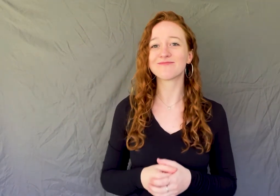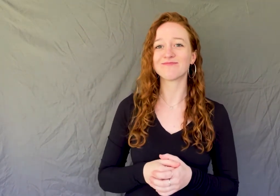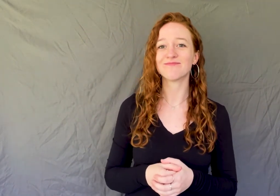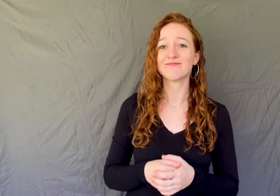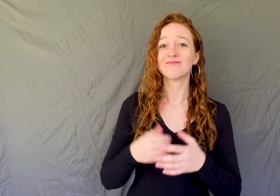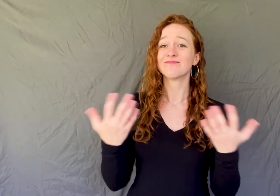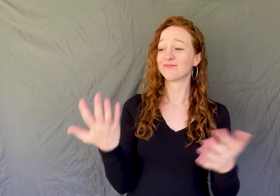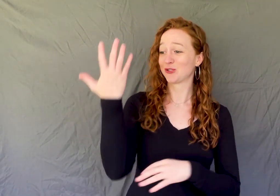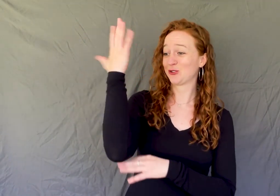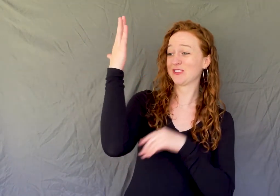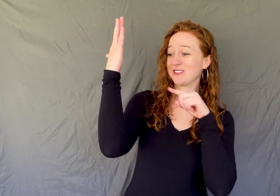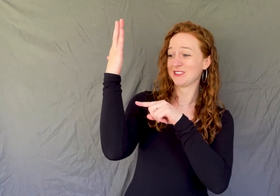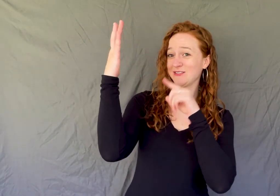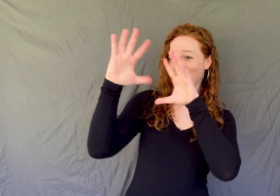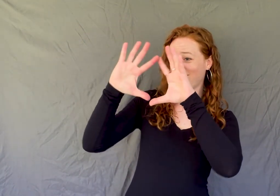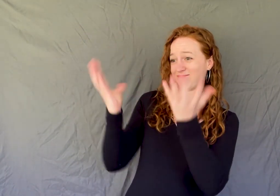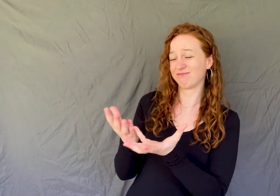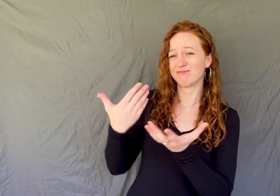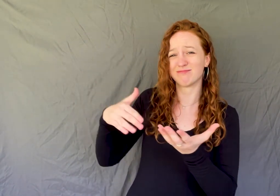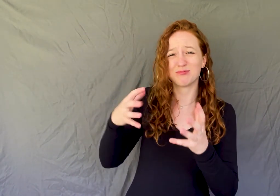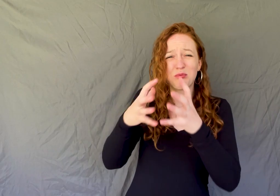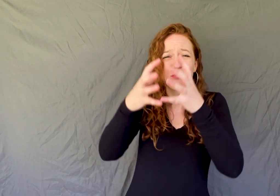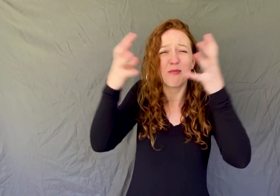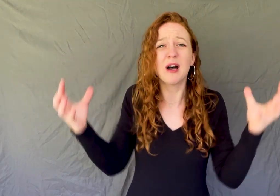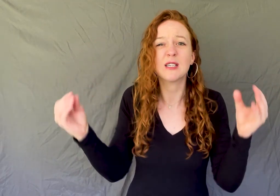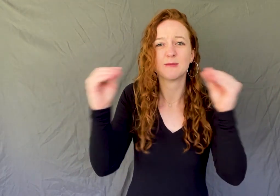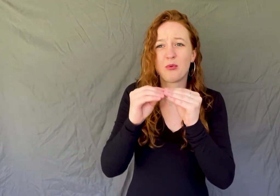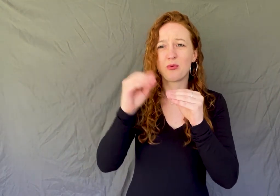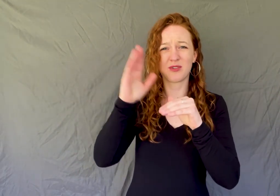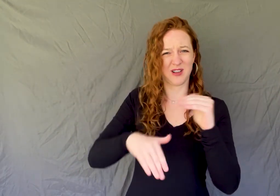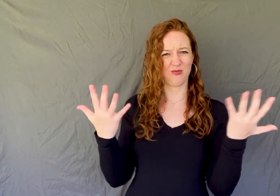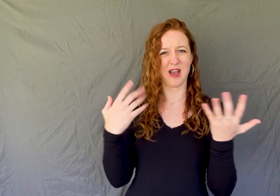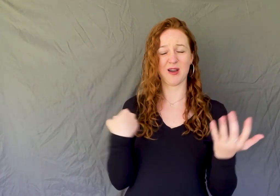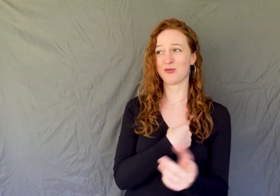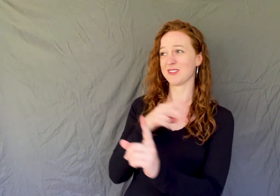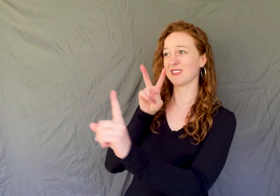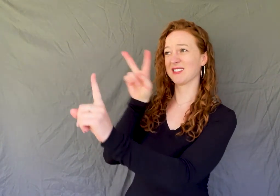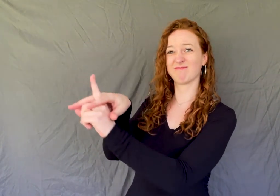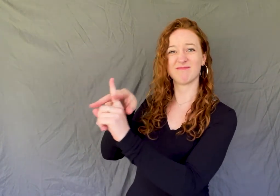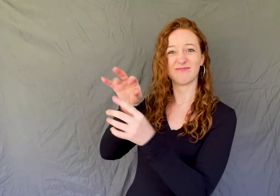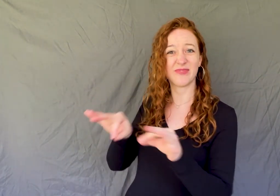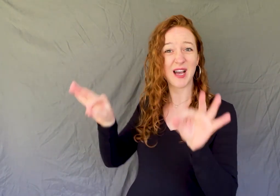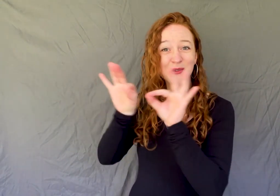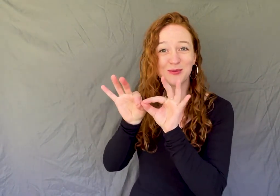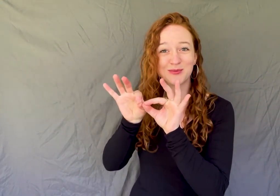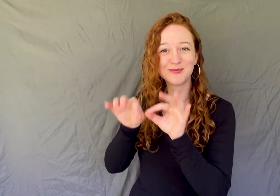But trees are much more than what they are to us.